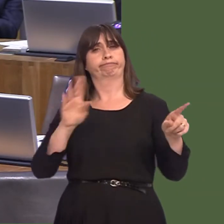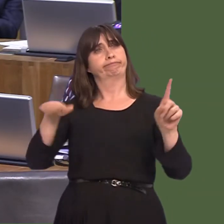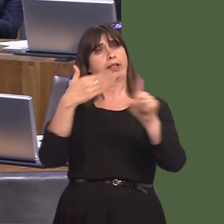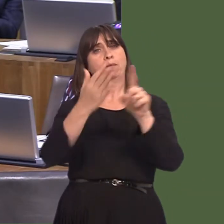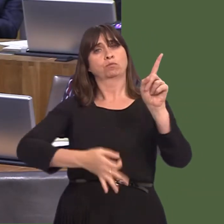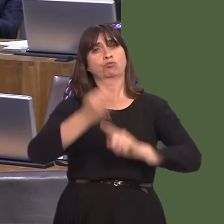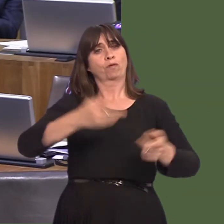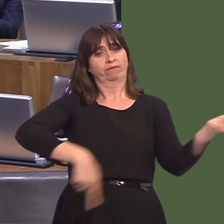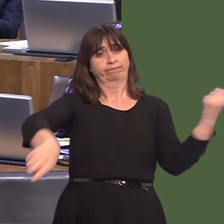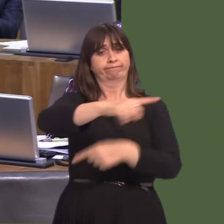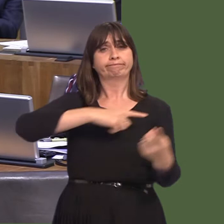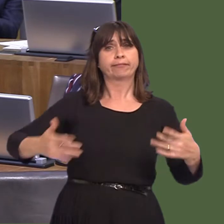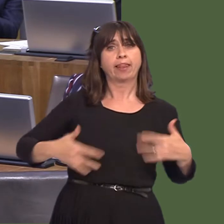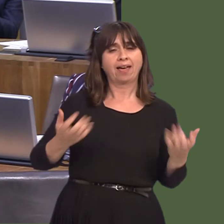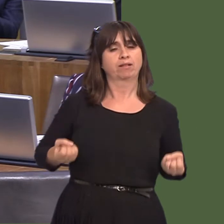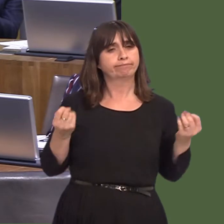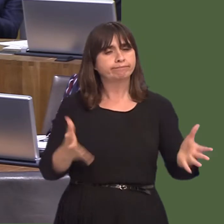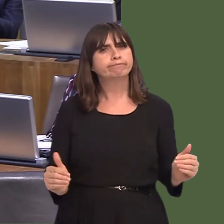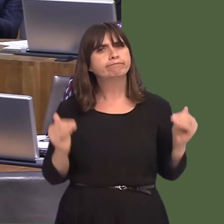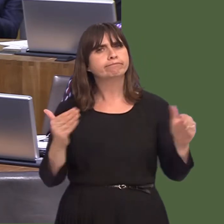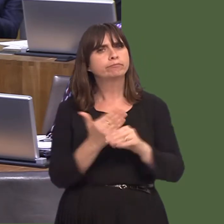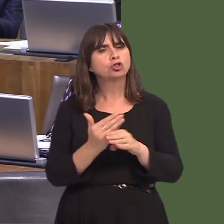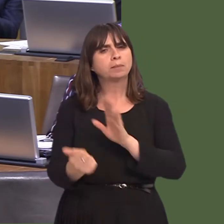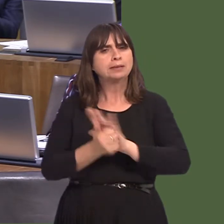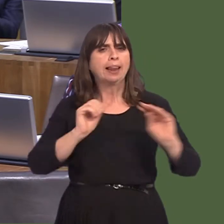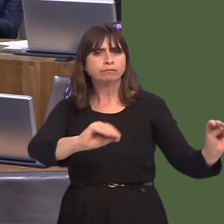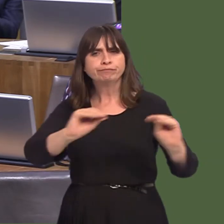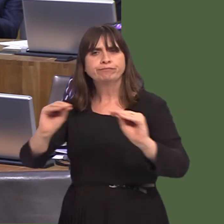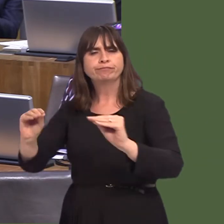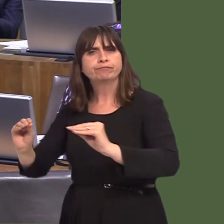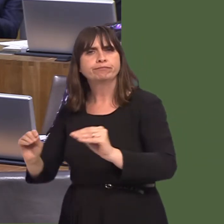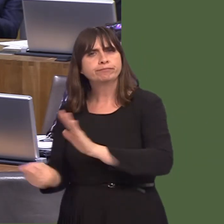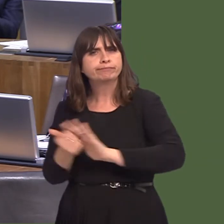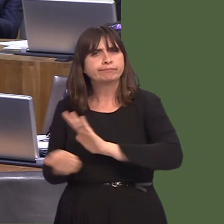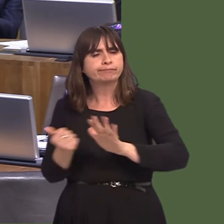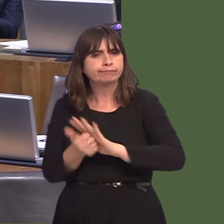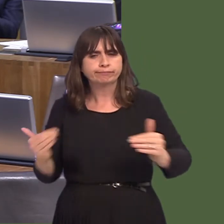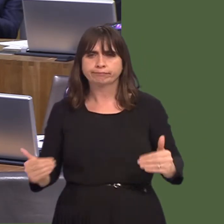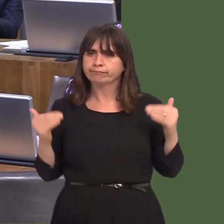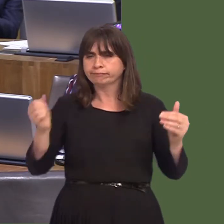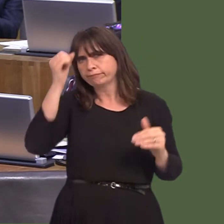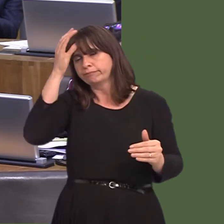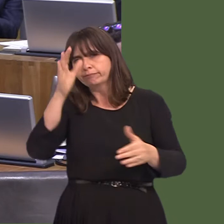delivering good-quality jobs and the skills to do them, and, of course, supporting better public services and strengthening Valleys communities.